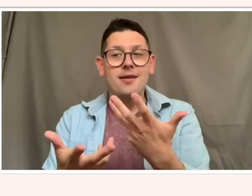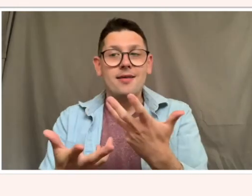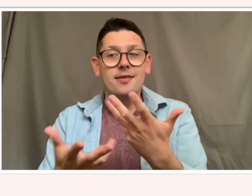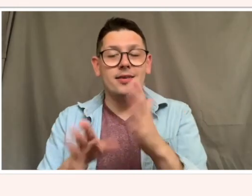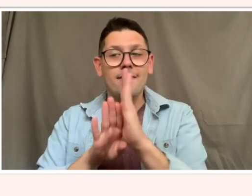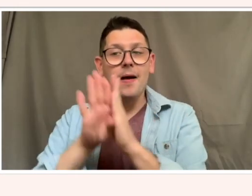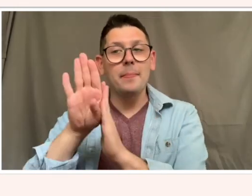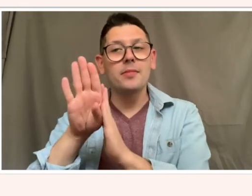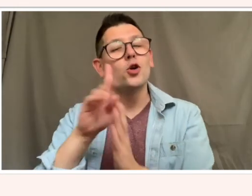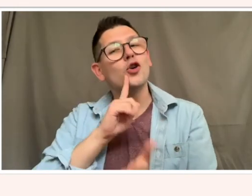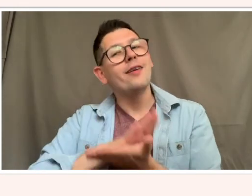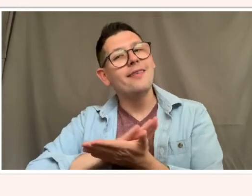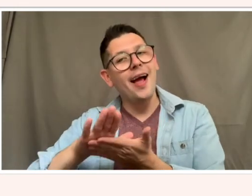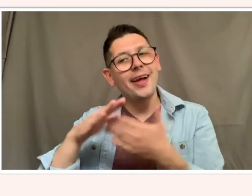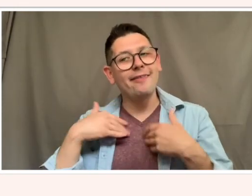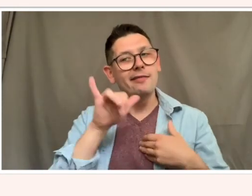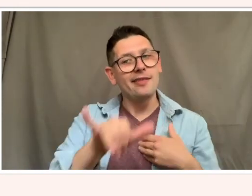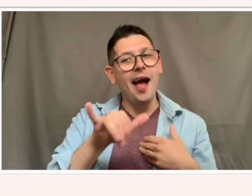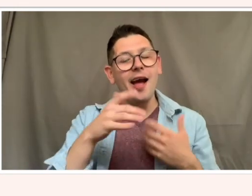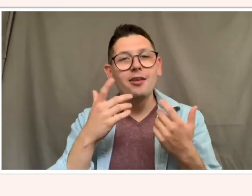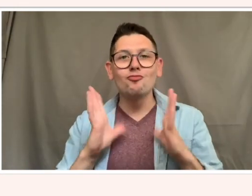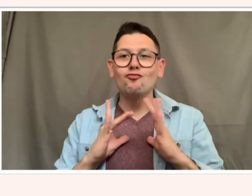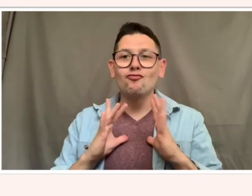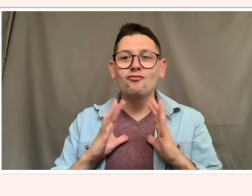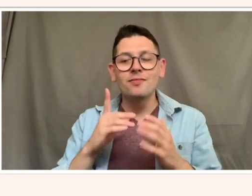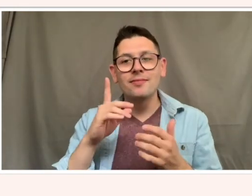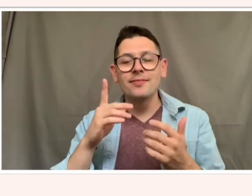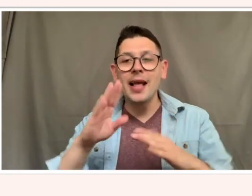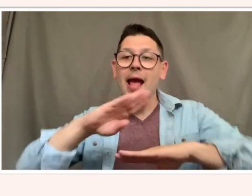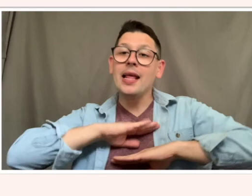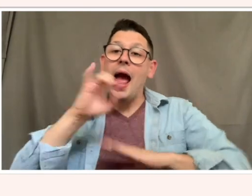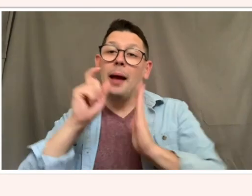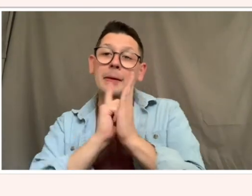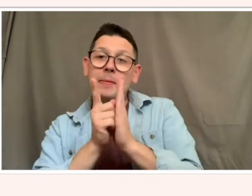That really helps again with both the receptive and productive language skills, and